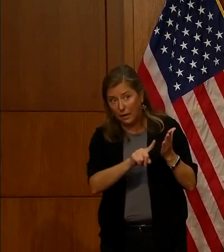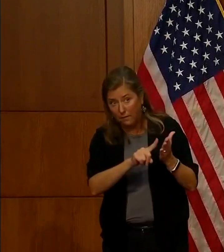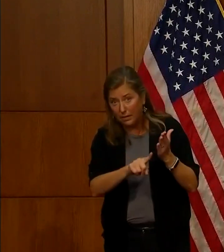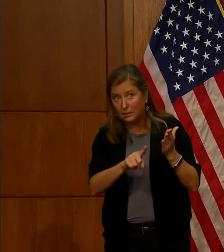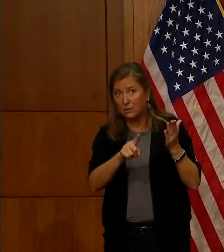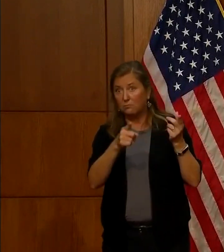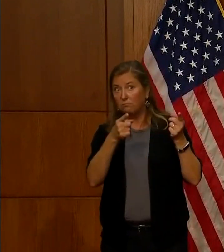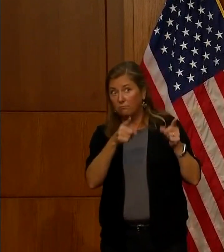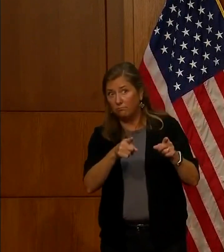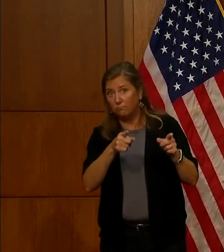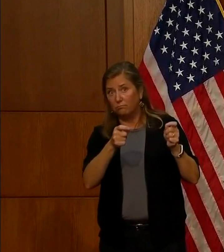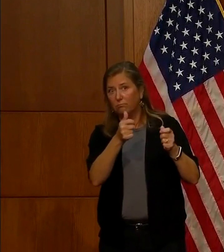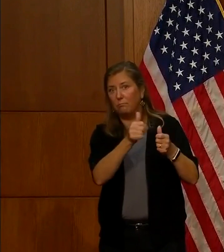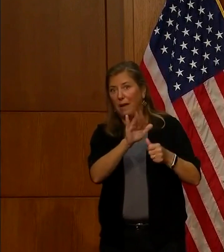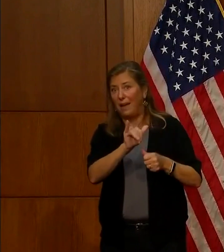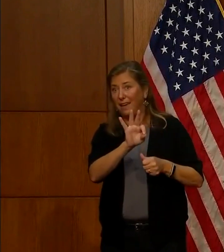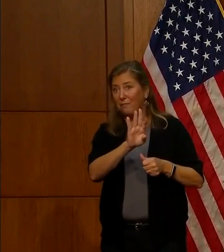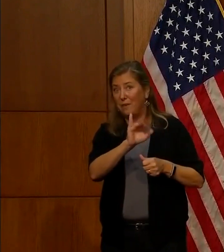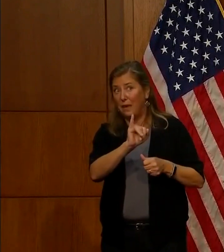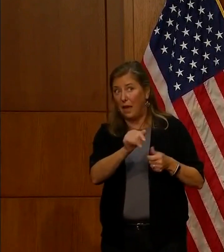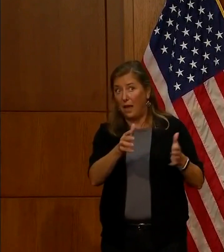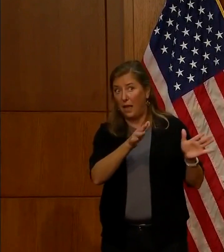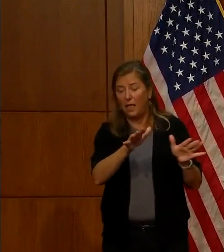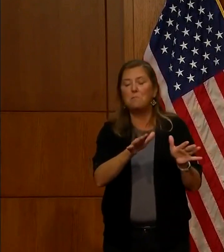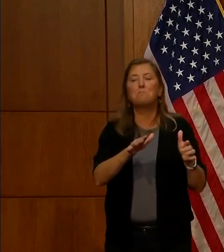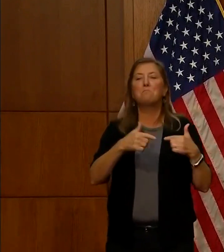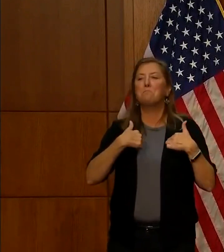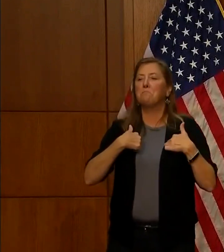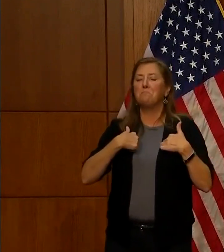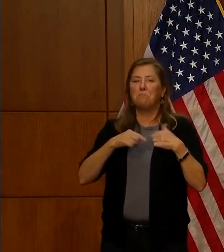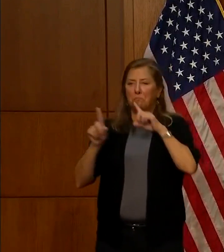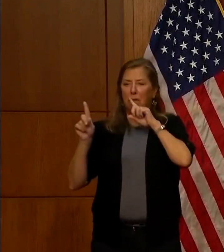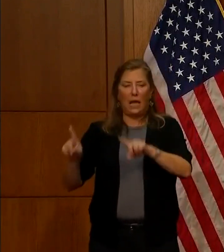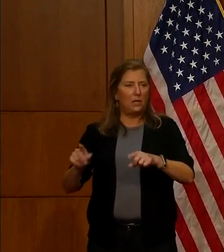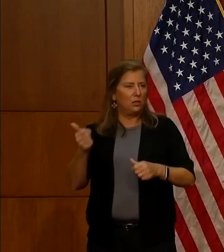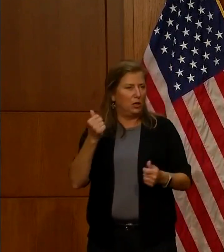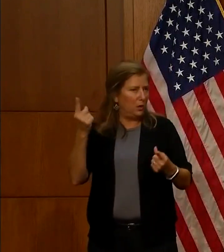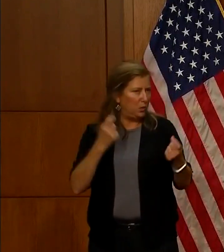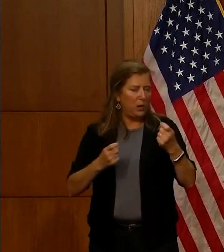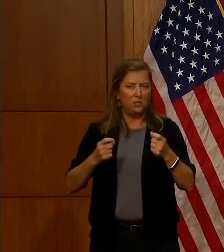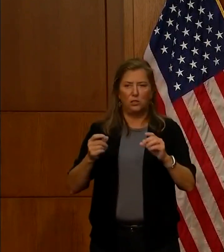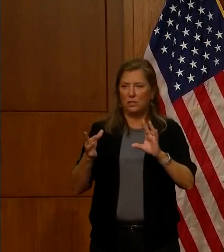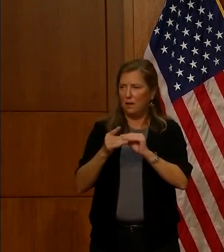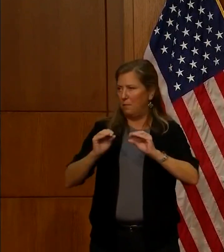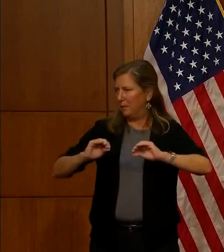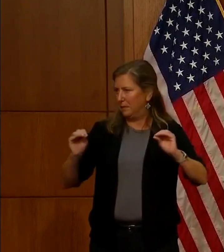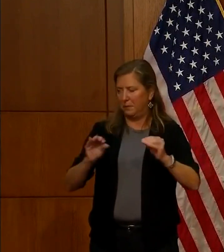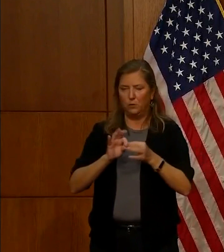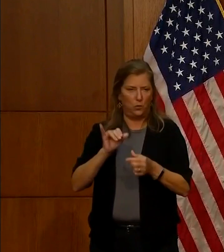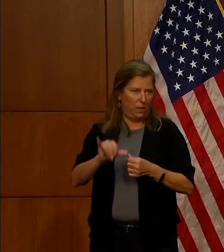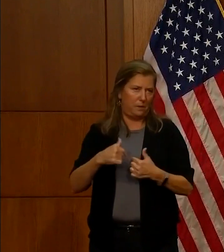AN ONGOING CRIMINAL INVESTIGATION BEING HAD BEEN HANDLED BY THE FBI I WILL NOT